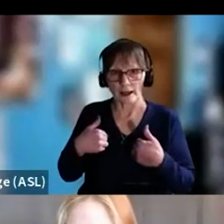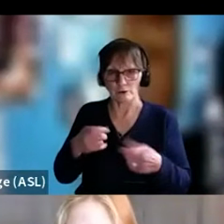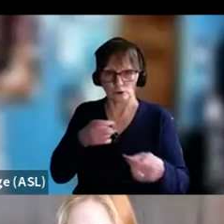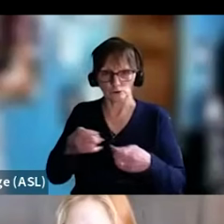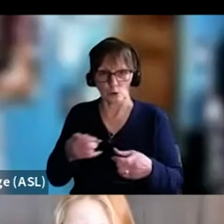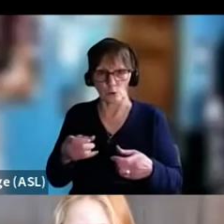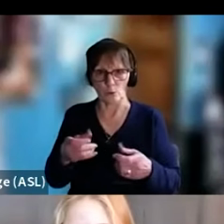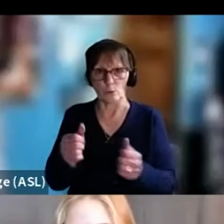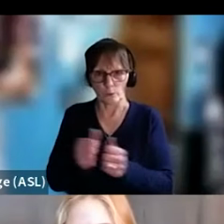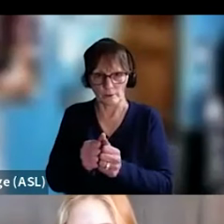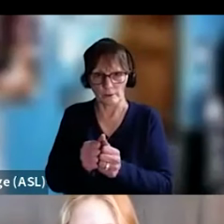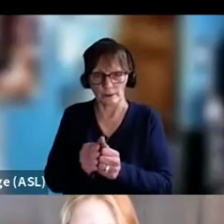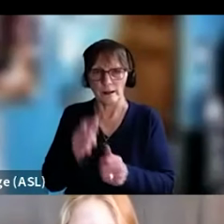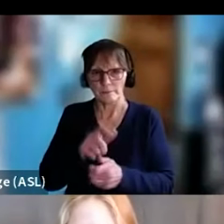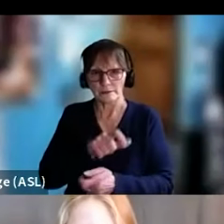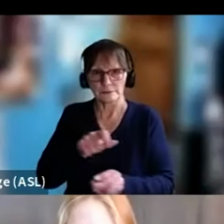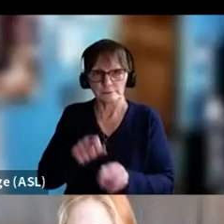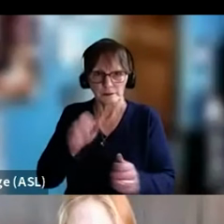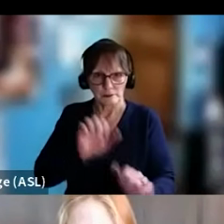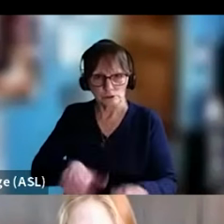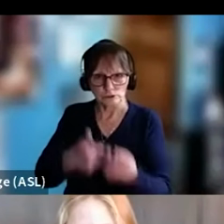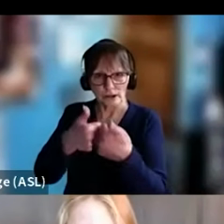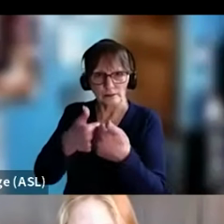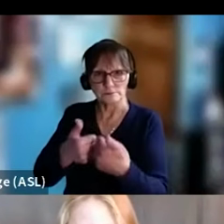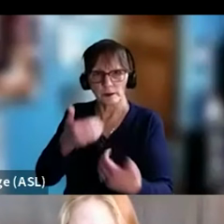But I think that's just a particular challenge that I appreciate you bringing up, Kevonya.